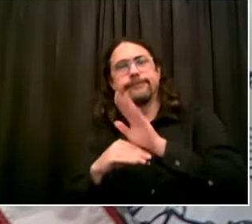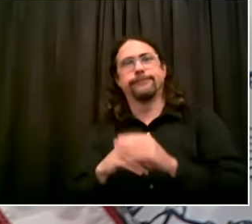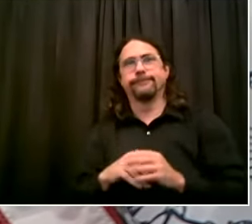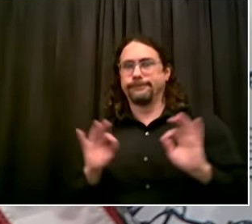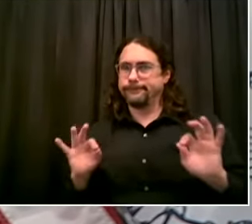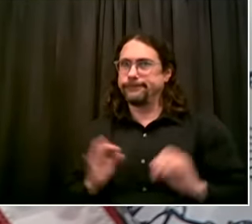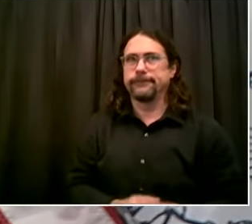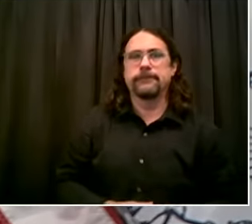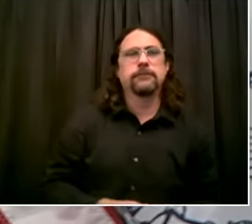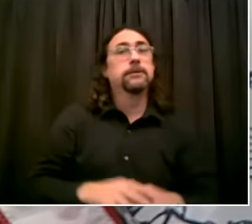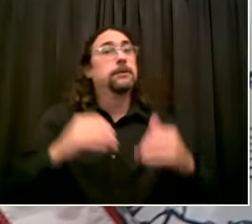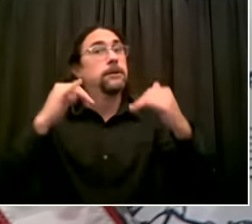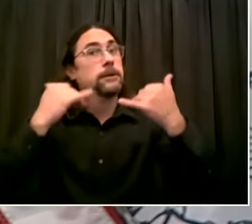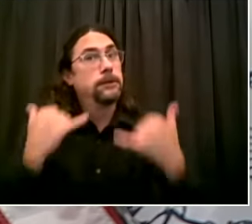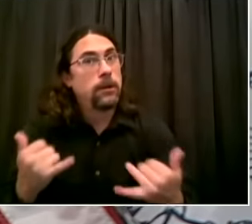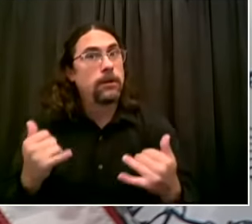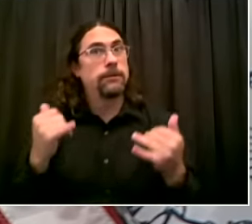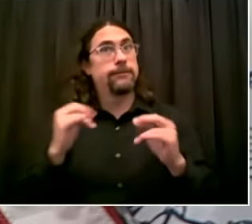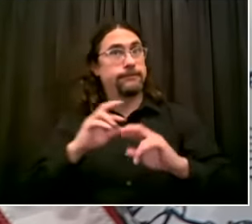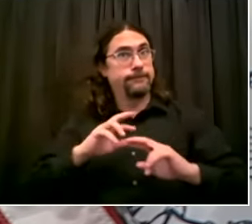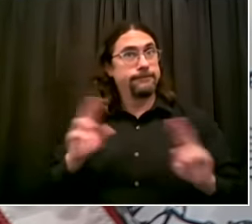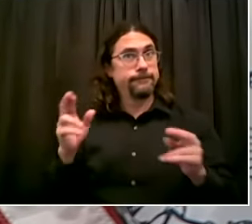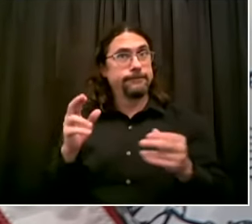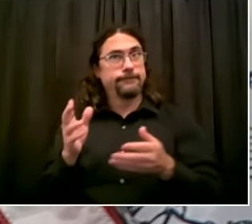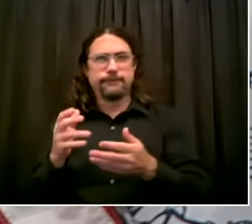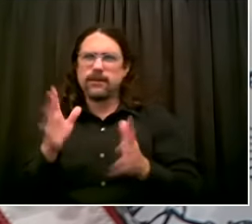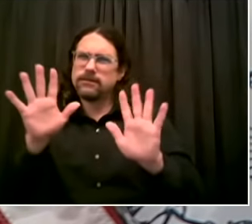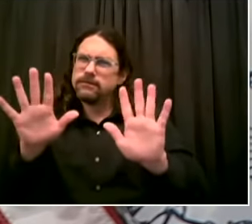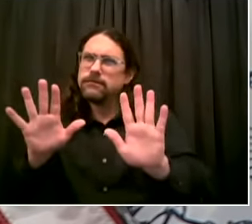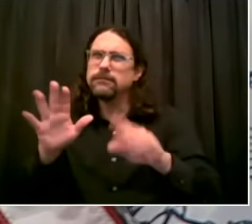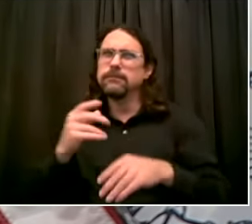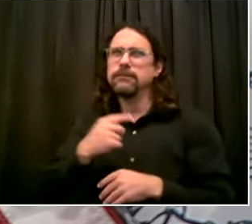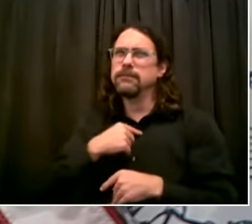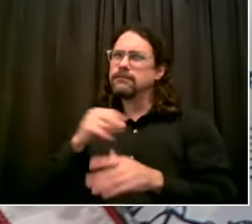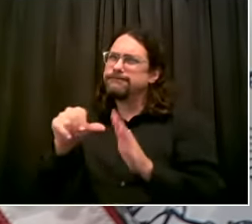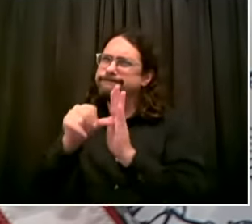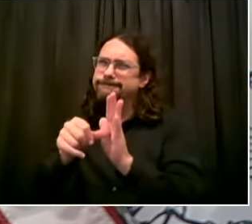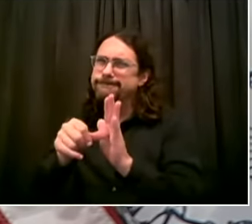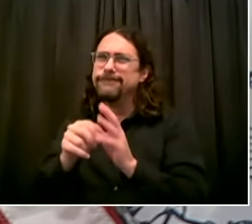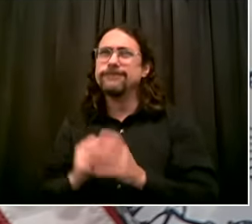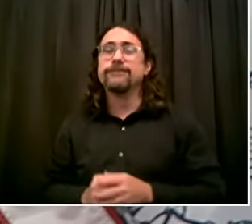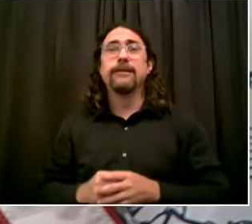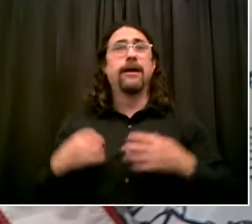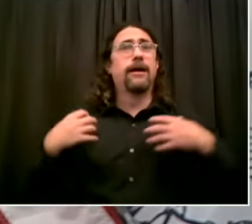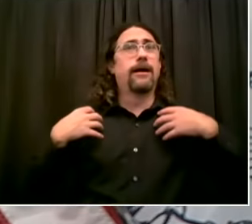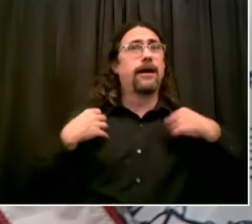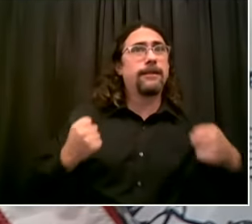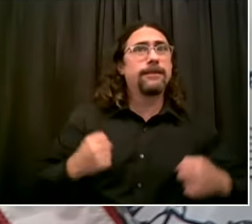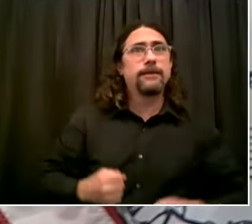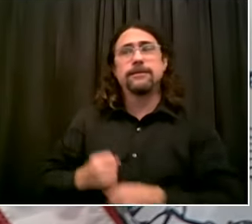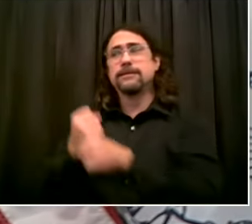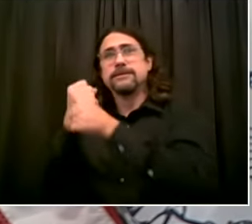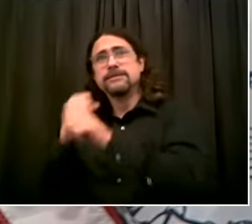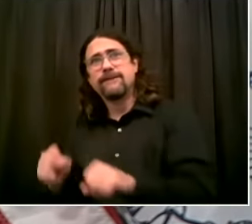TOGETHER. FOR EVERY SINGLE PERSON, LEADERS AND EVERY DAY